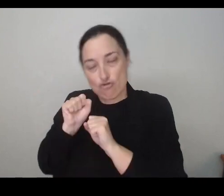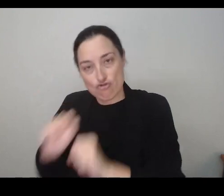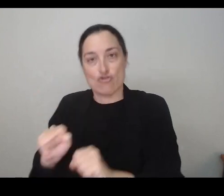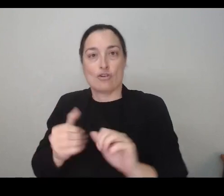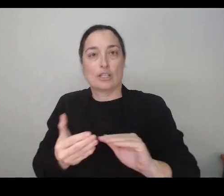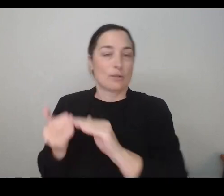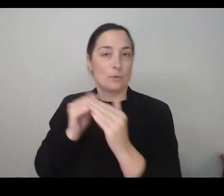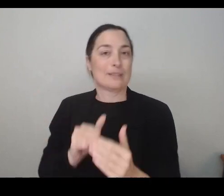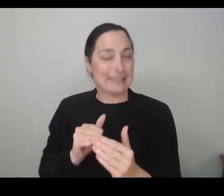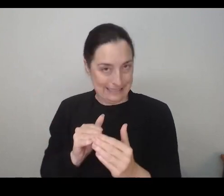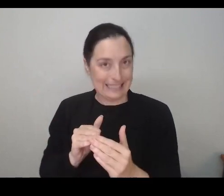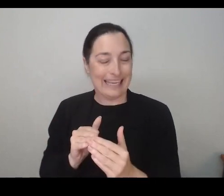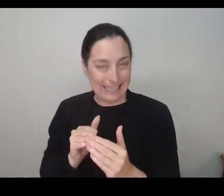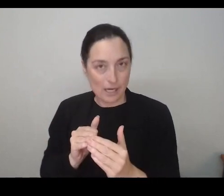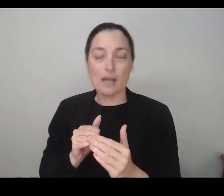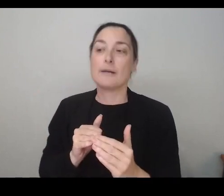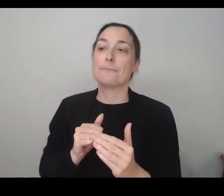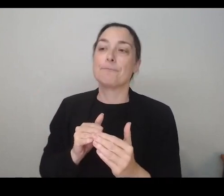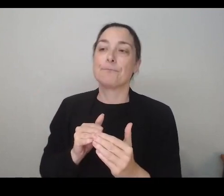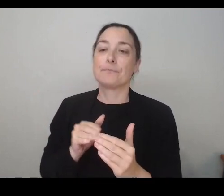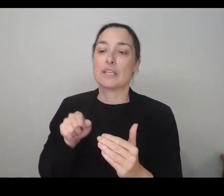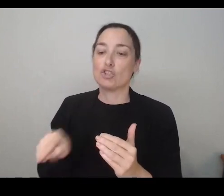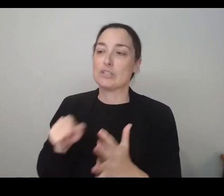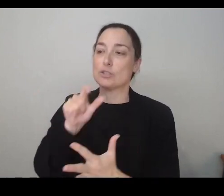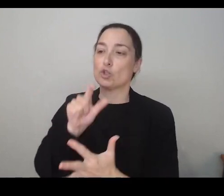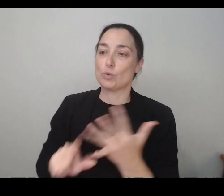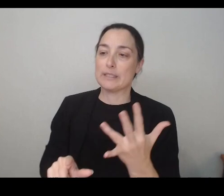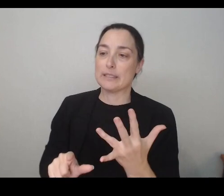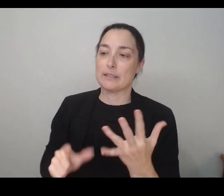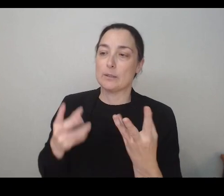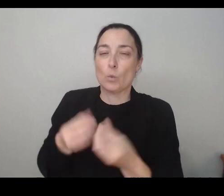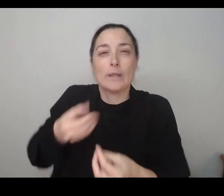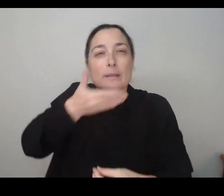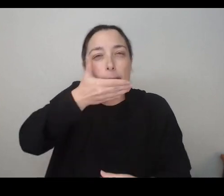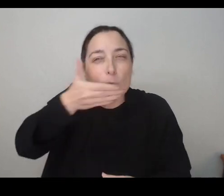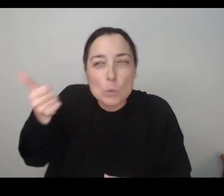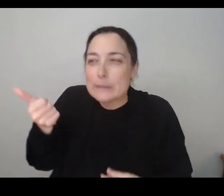And as I said, she's doing with a lot of beauty, a lot of exuberance.